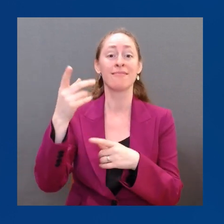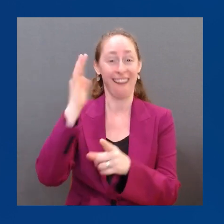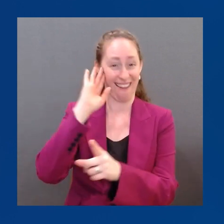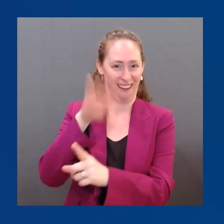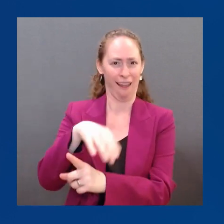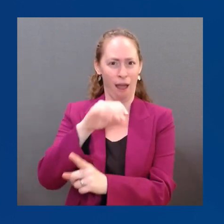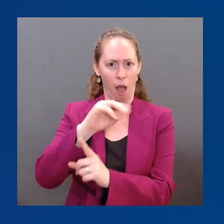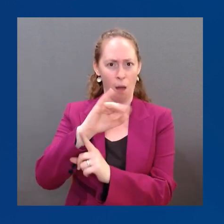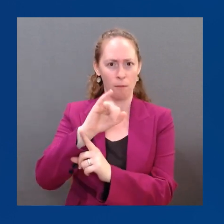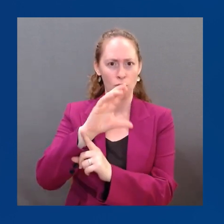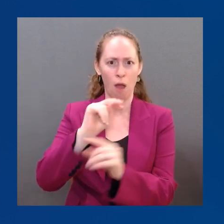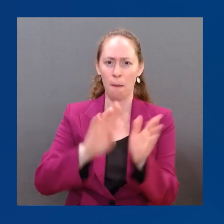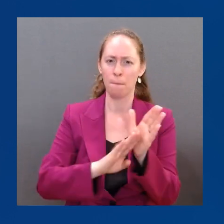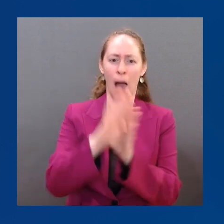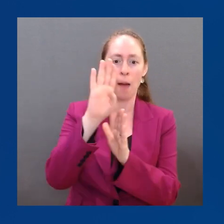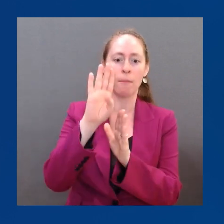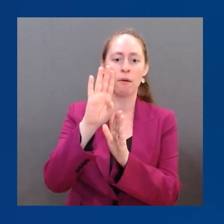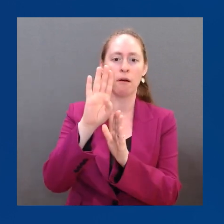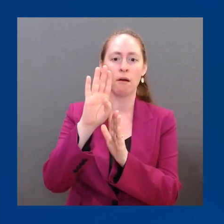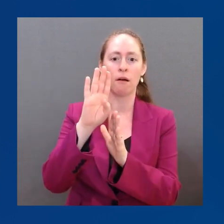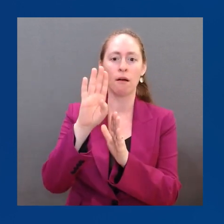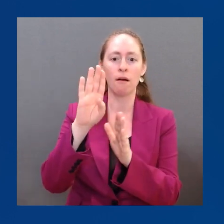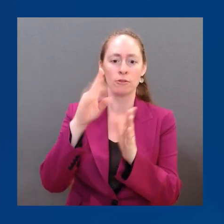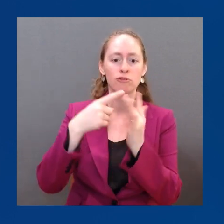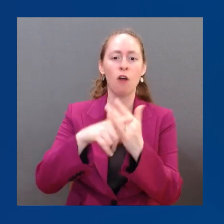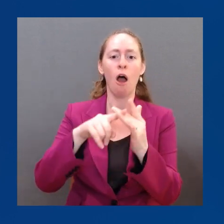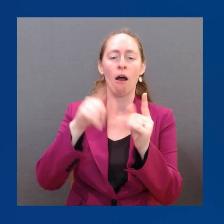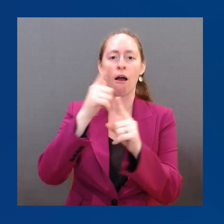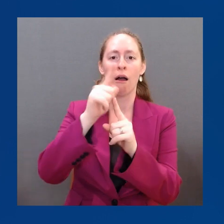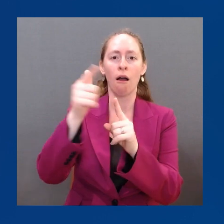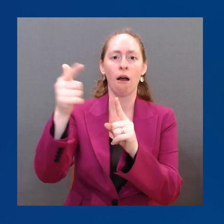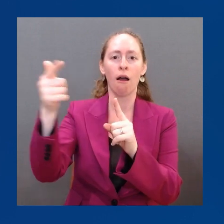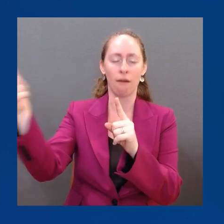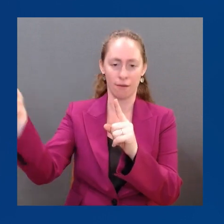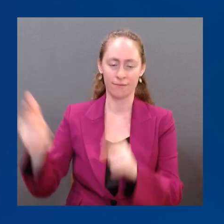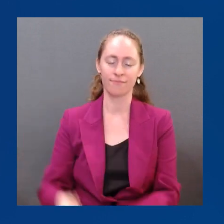on prior slides of why one particular sublineage